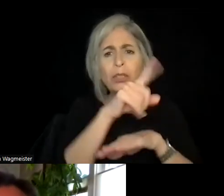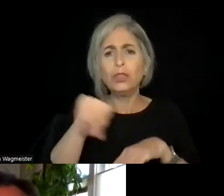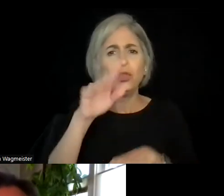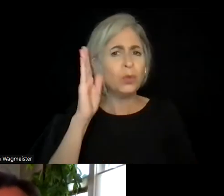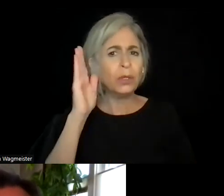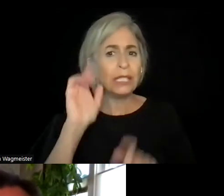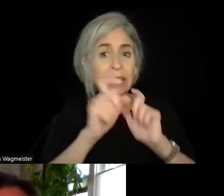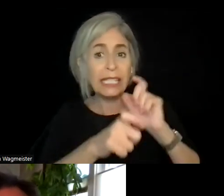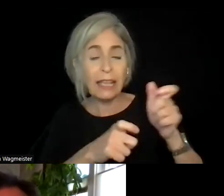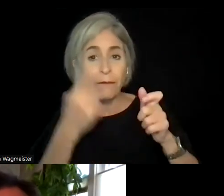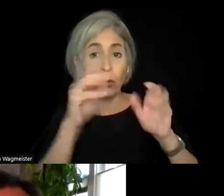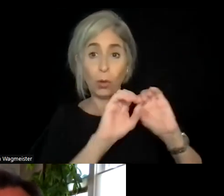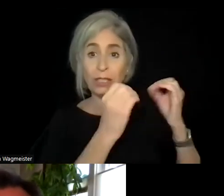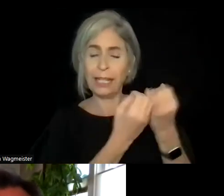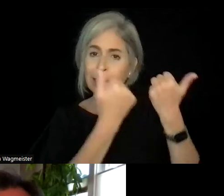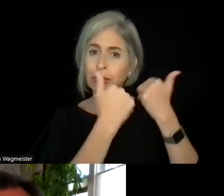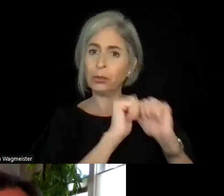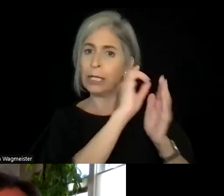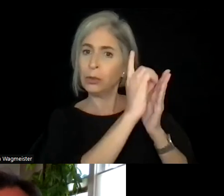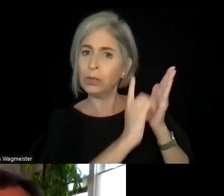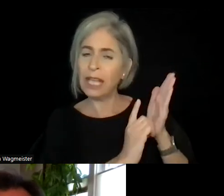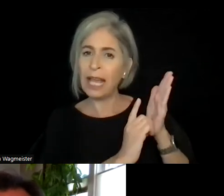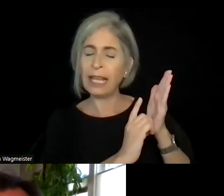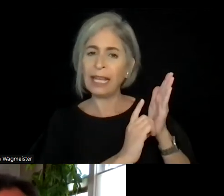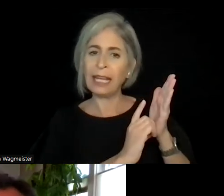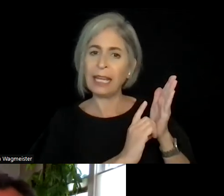We have one that just popped in. What